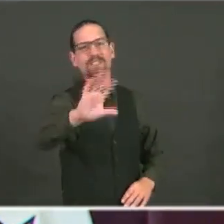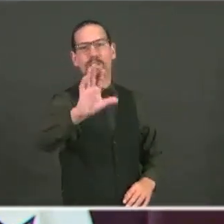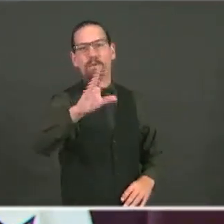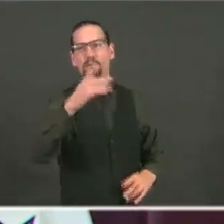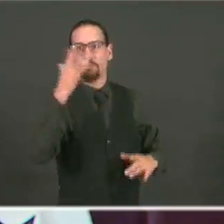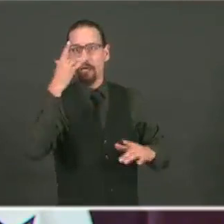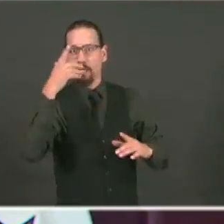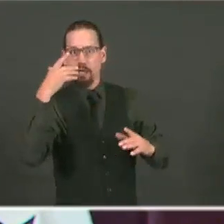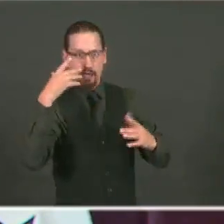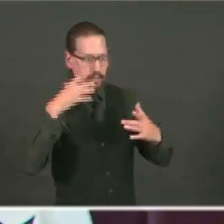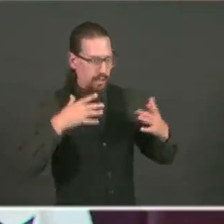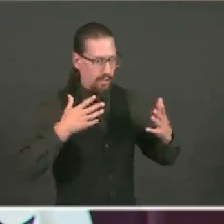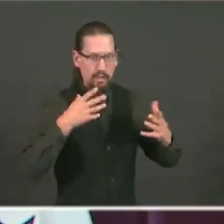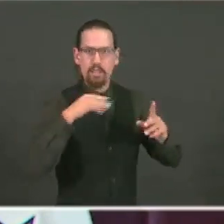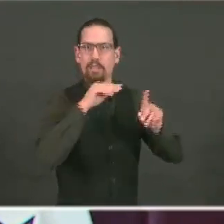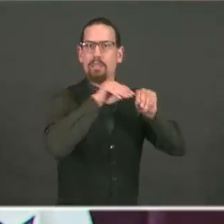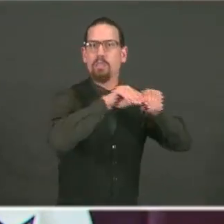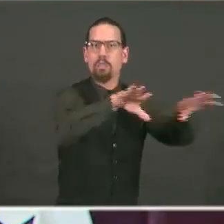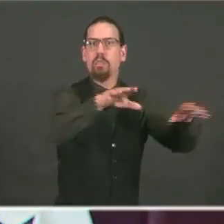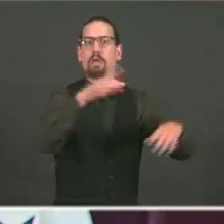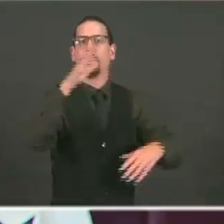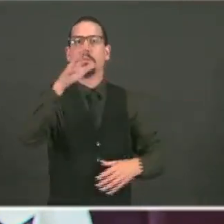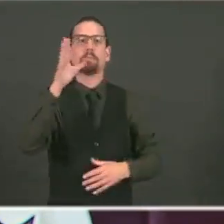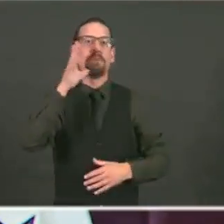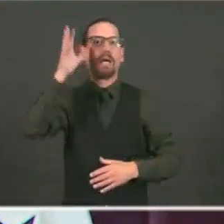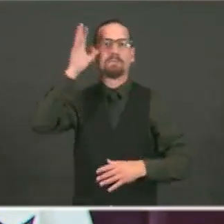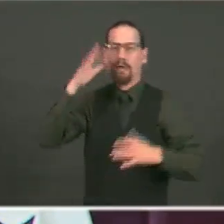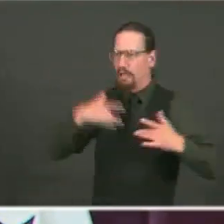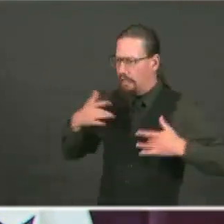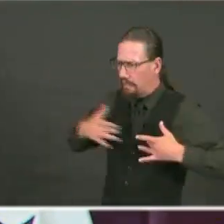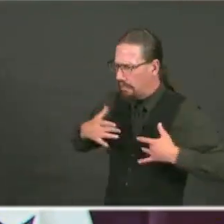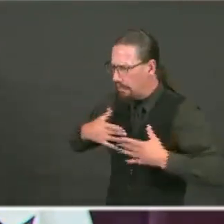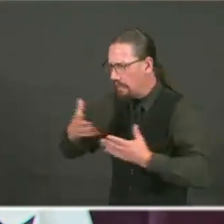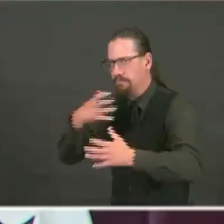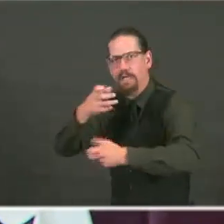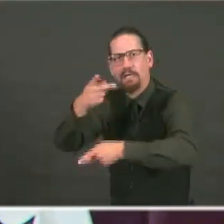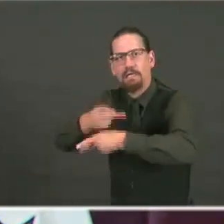SICK. I KNOW PARENTS WOULD LIKE TO